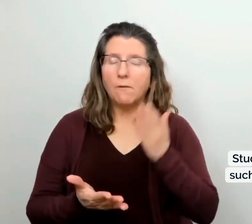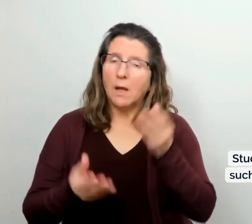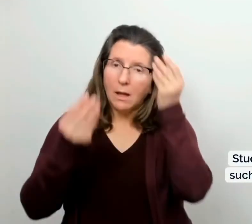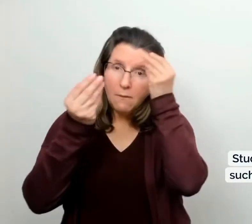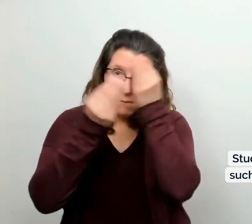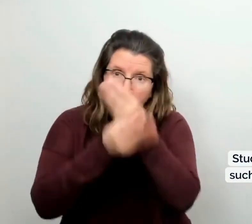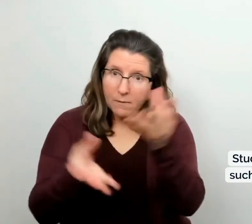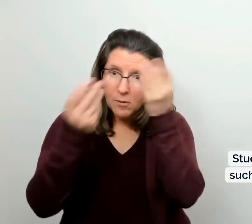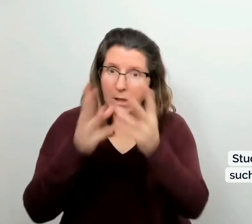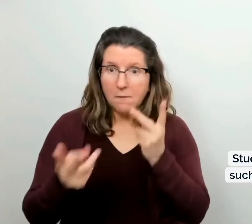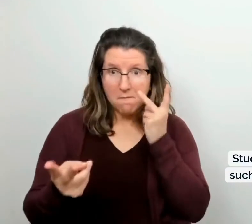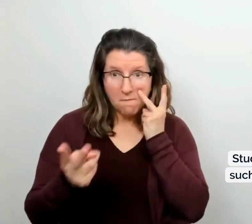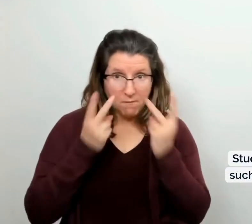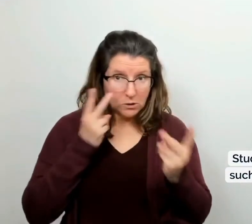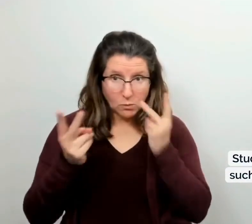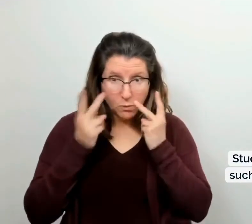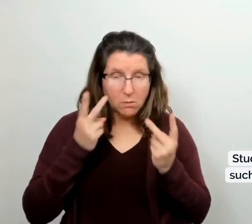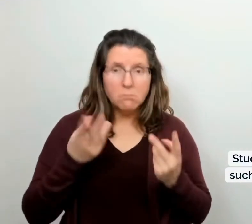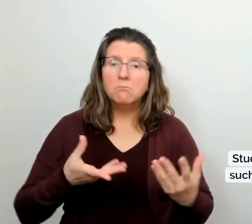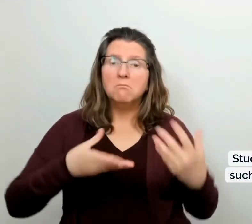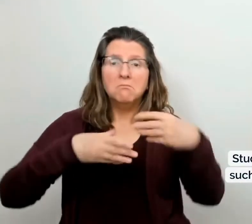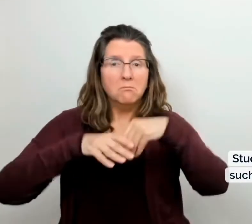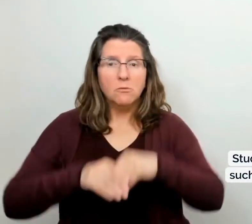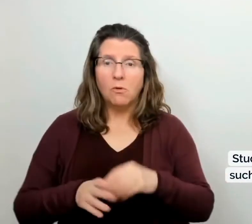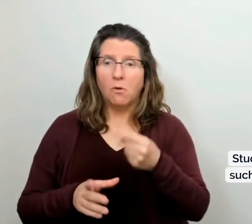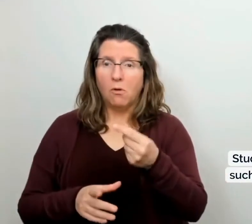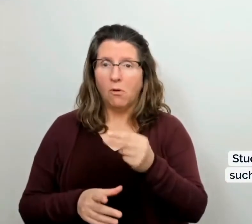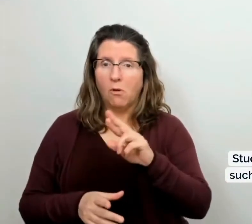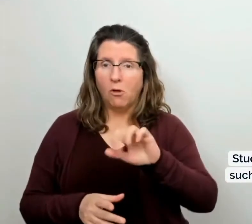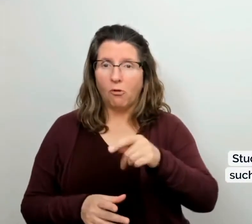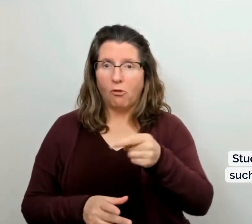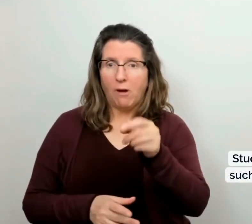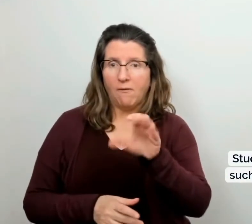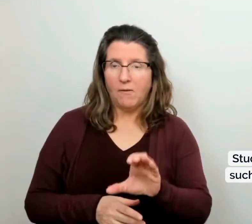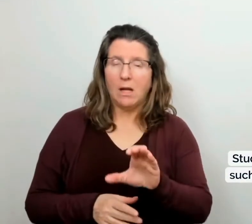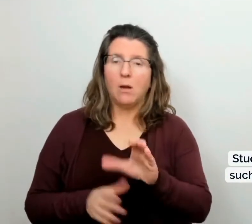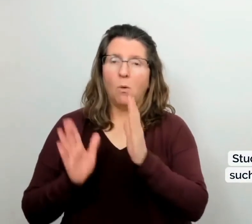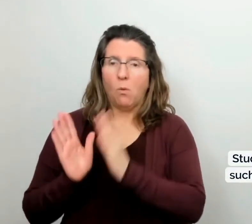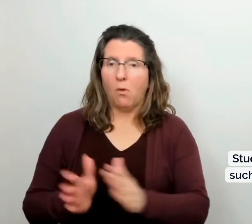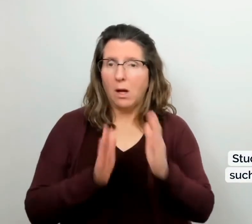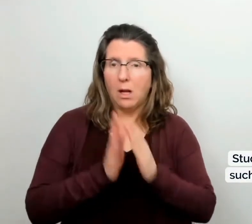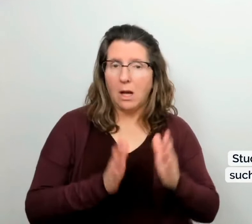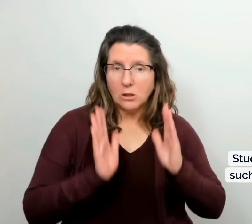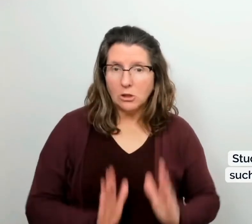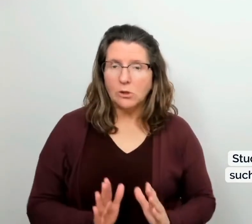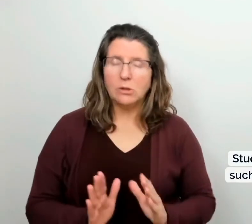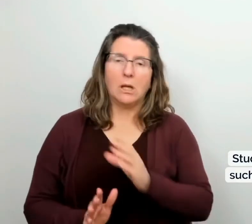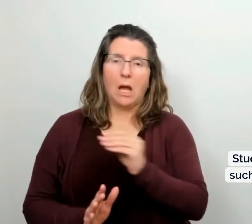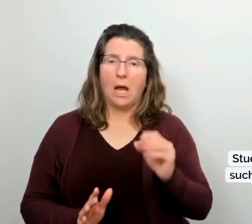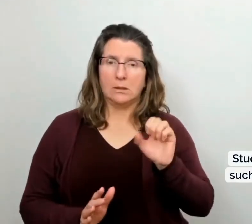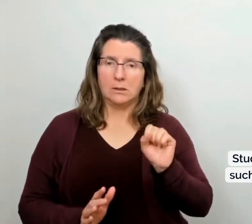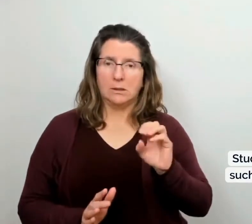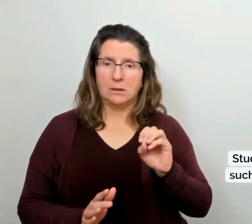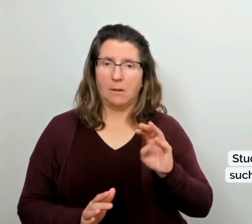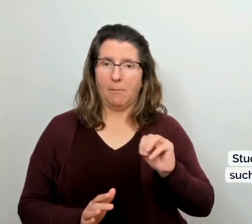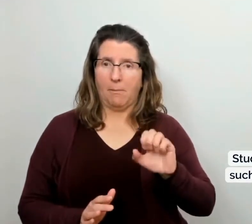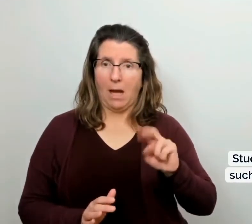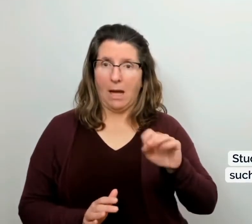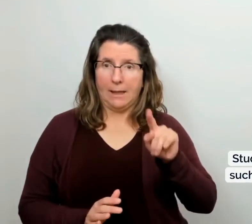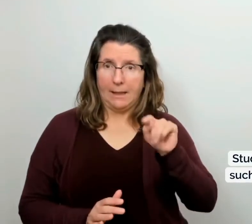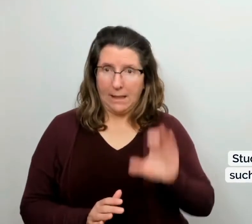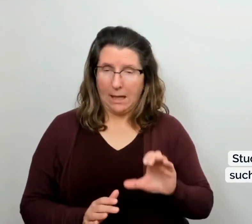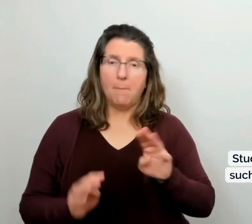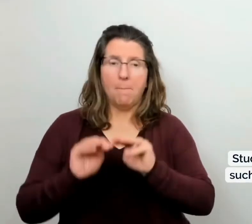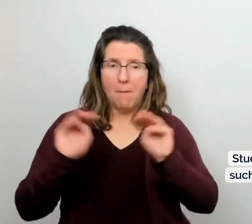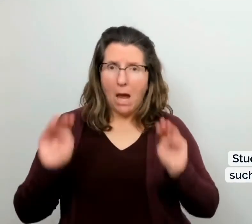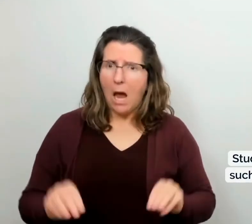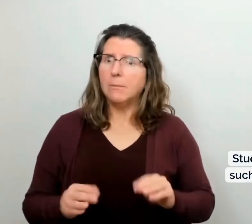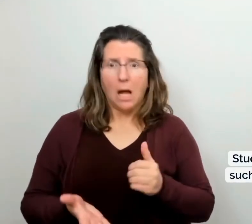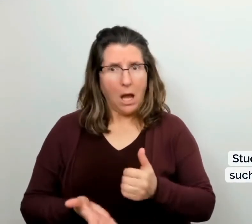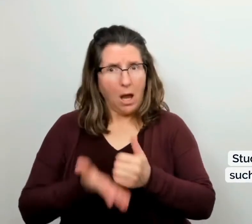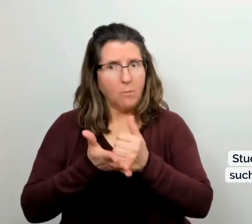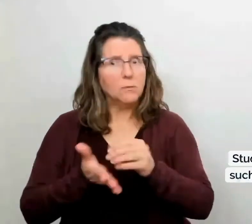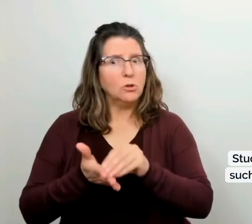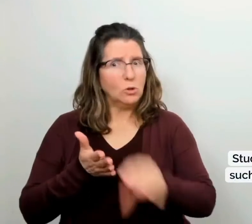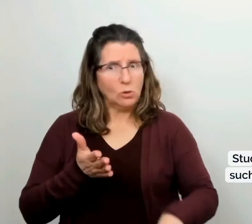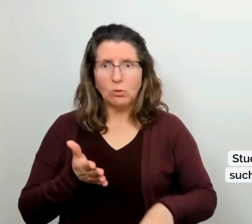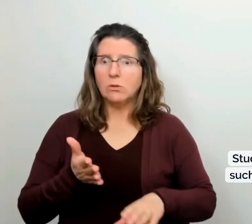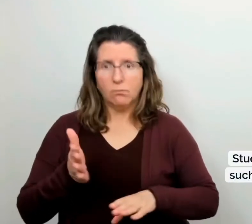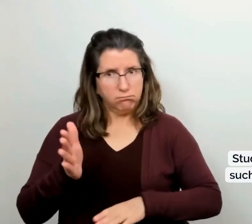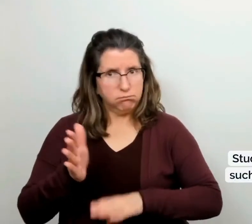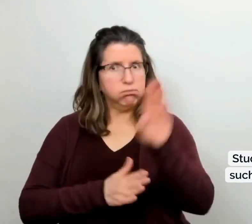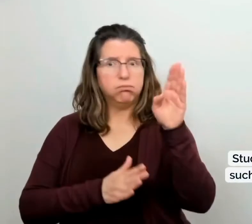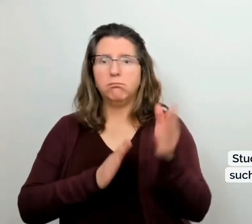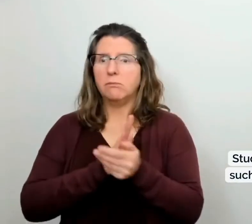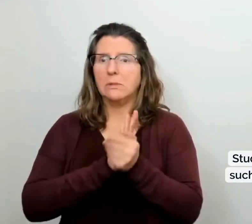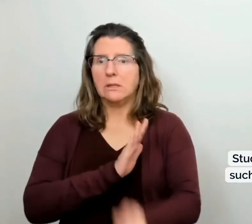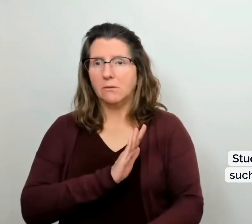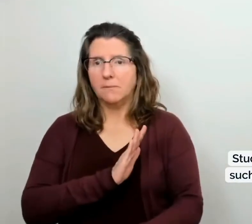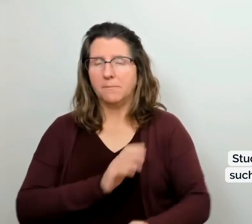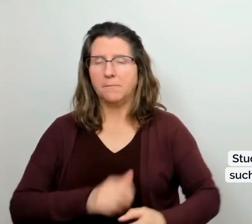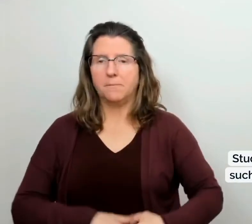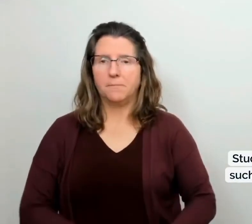Studies have shown that visuals, such as graphic organizers and semantic maps, improve performance.